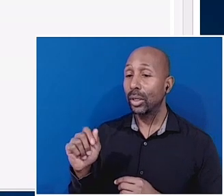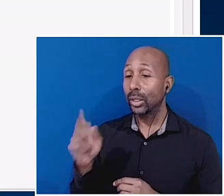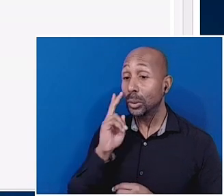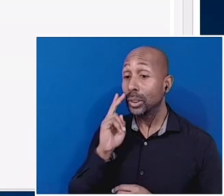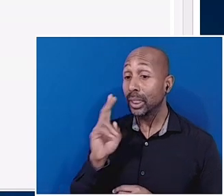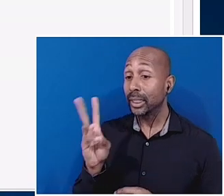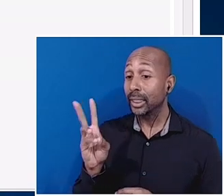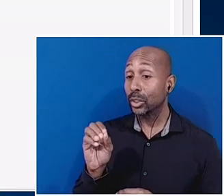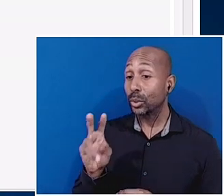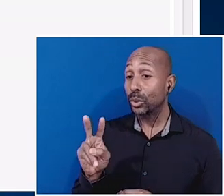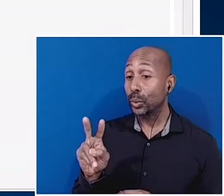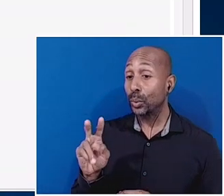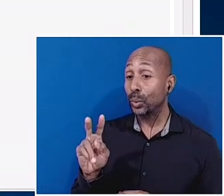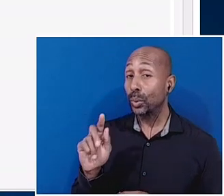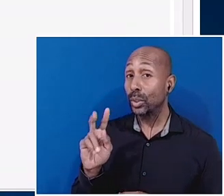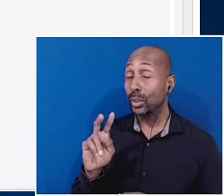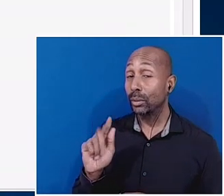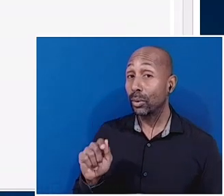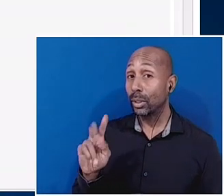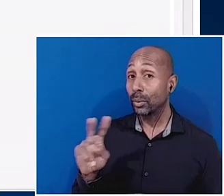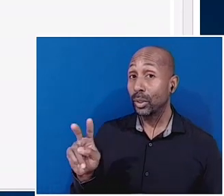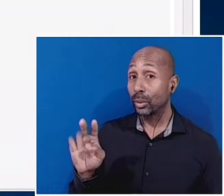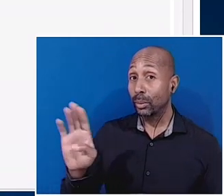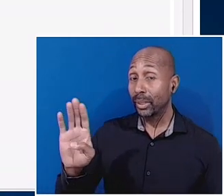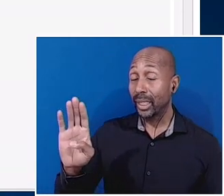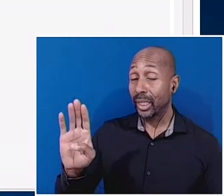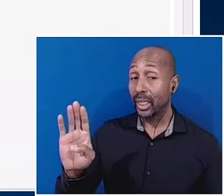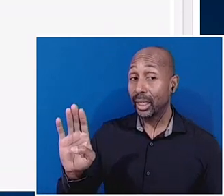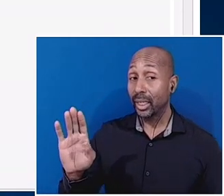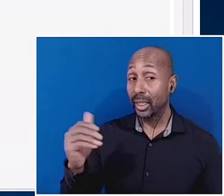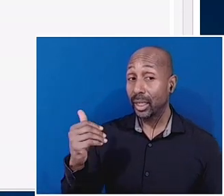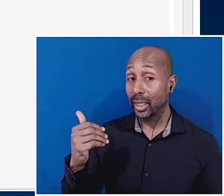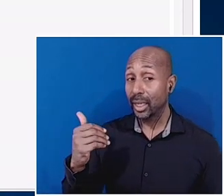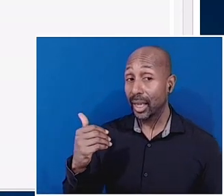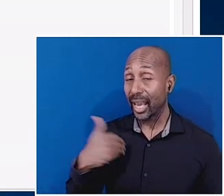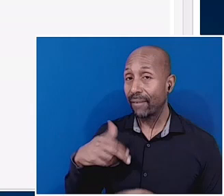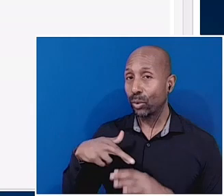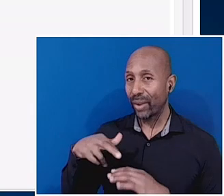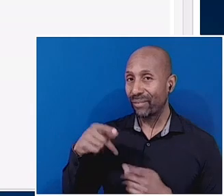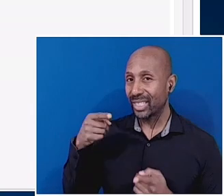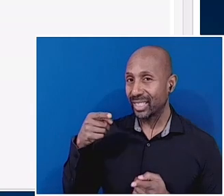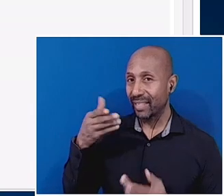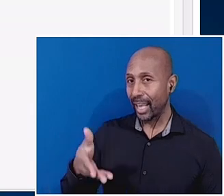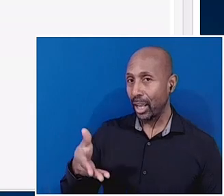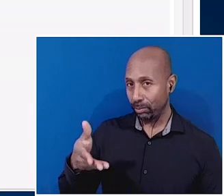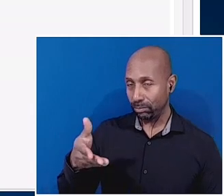(b), there's the reference of negative